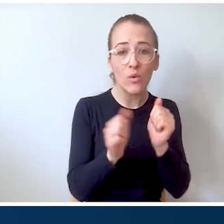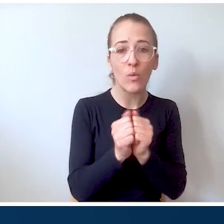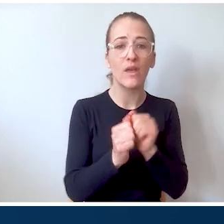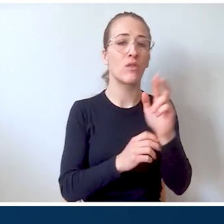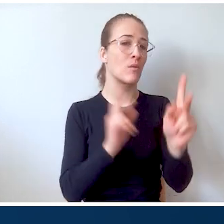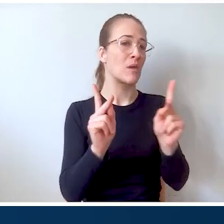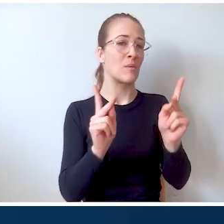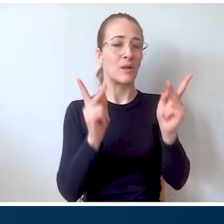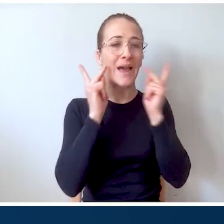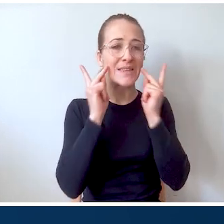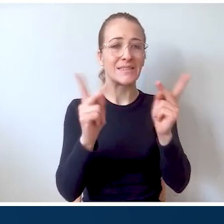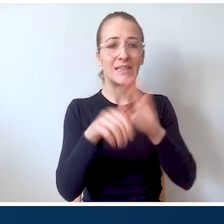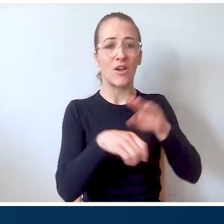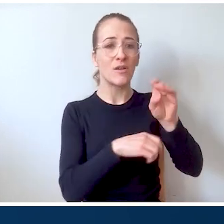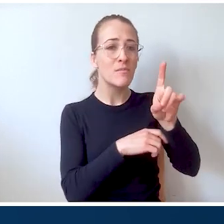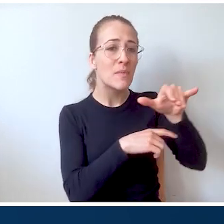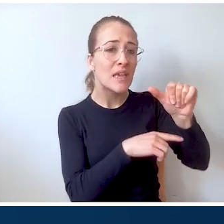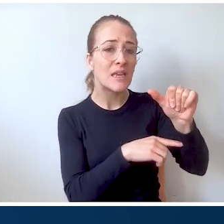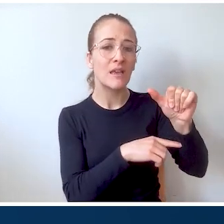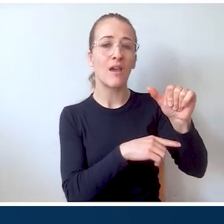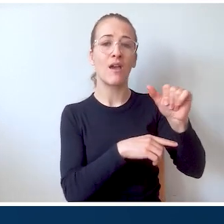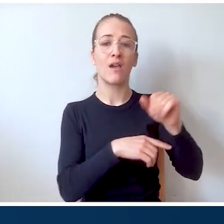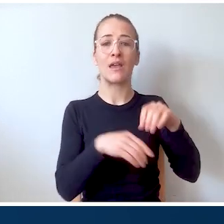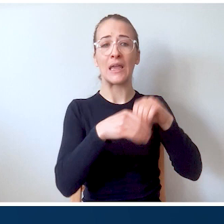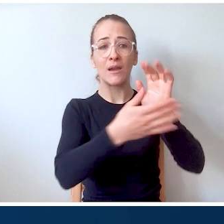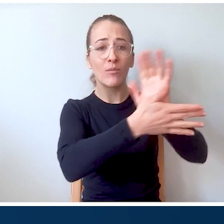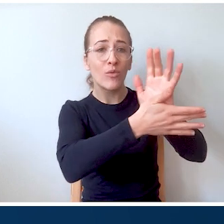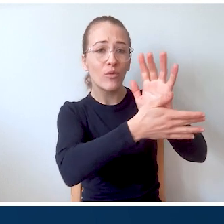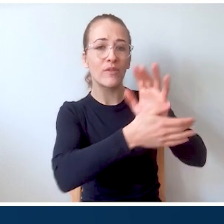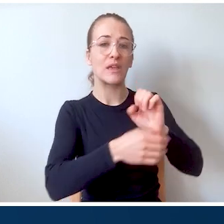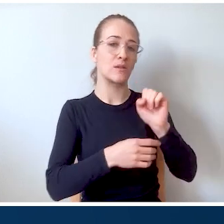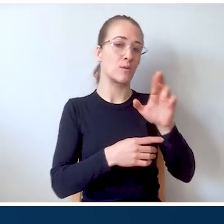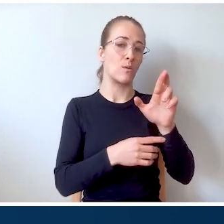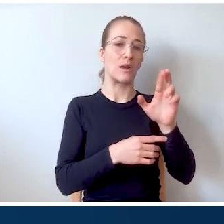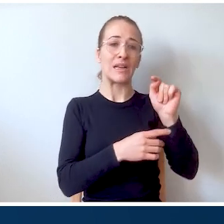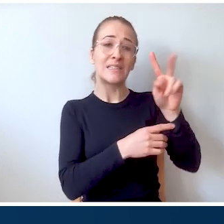or people I see in media, in movies or on television.